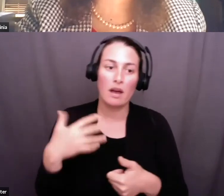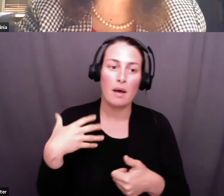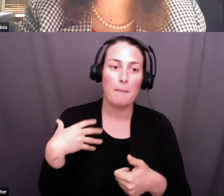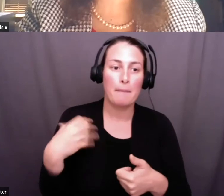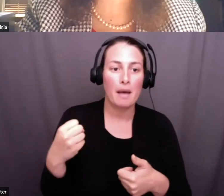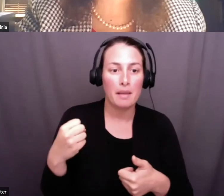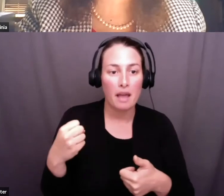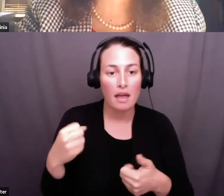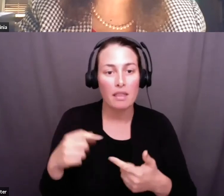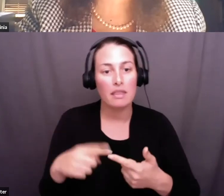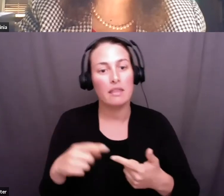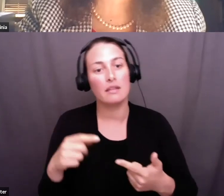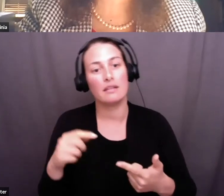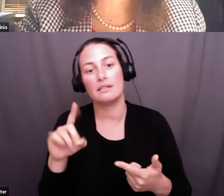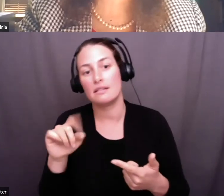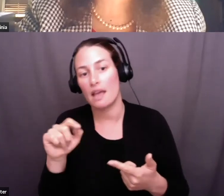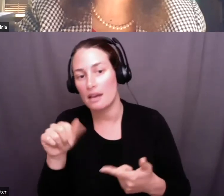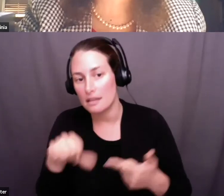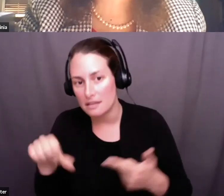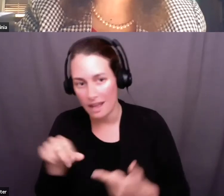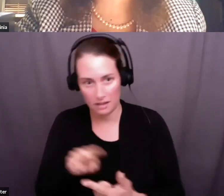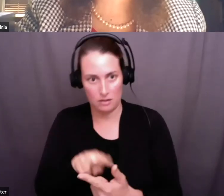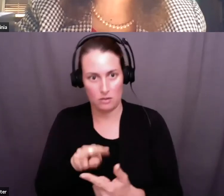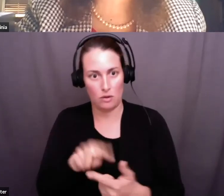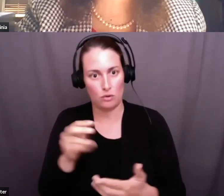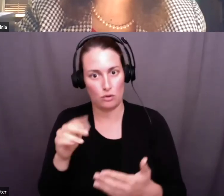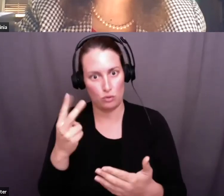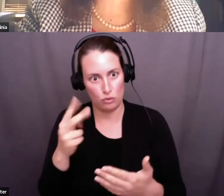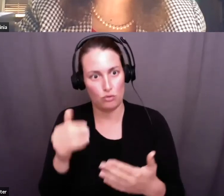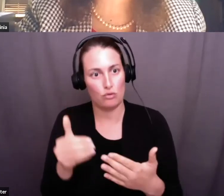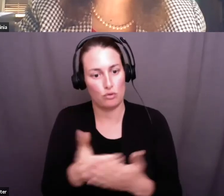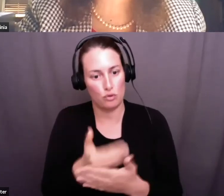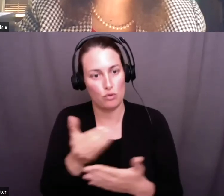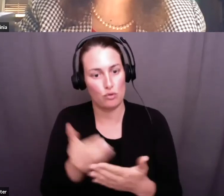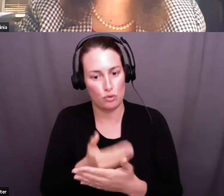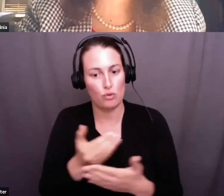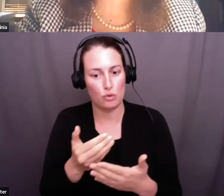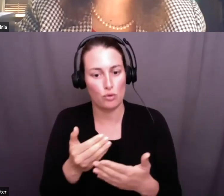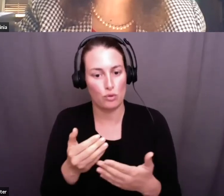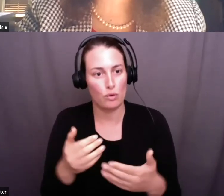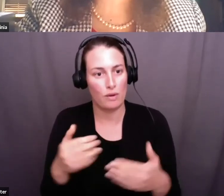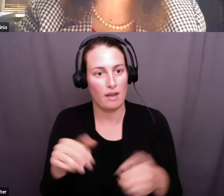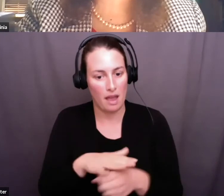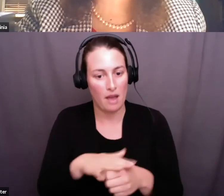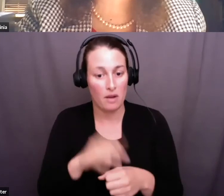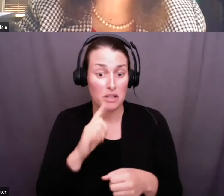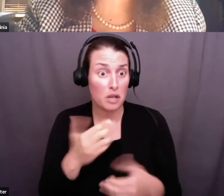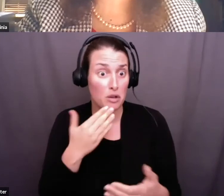and so those are particularly areas that are potentially ripe for publication, how we’re